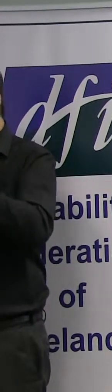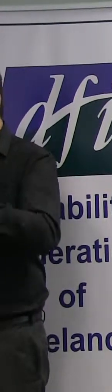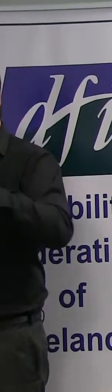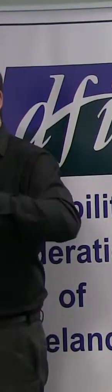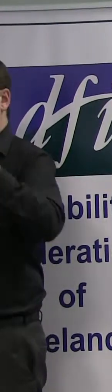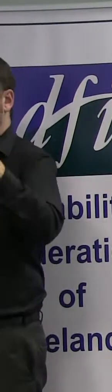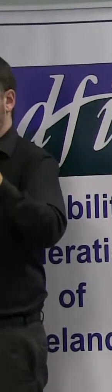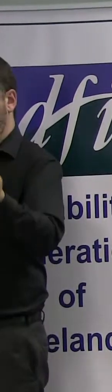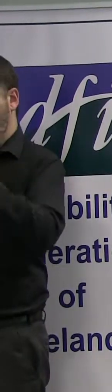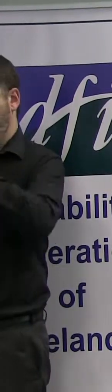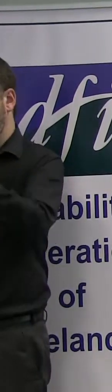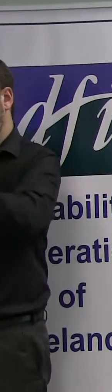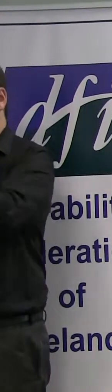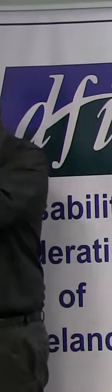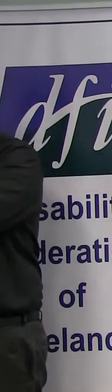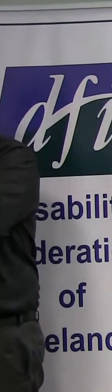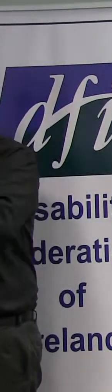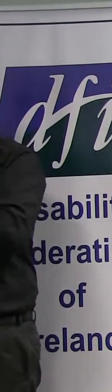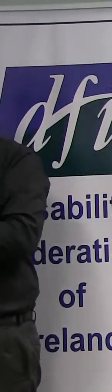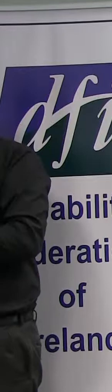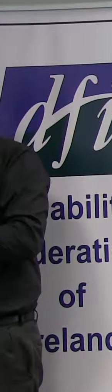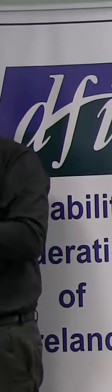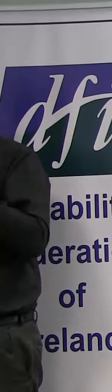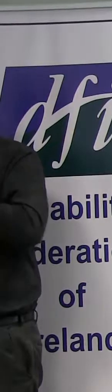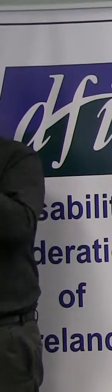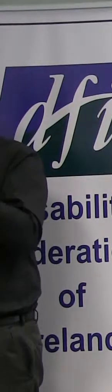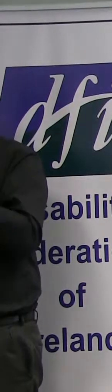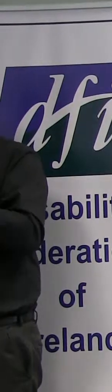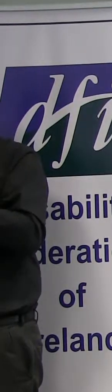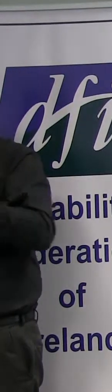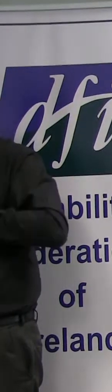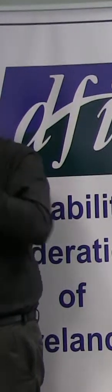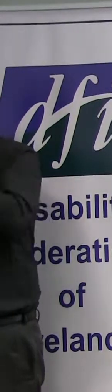left going by the decades. But look I'm delighted to be here I really am